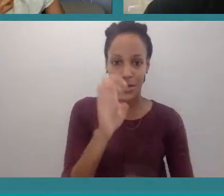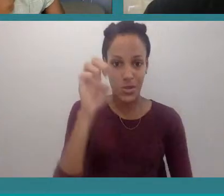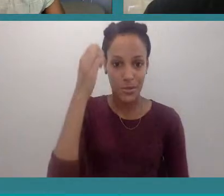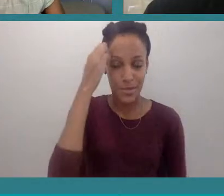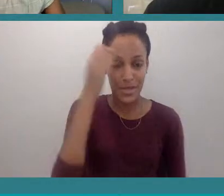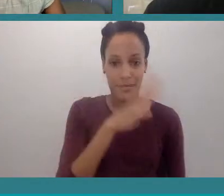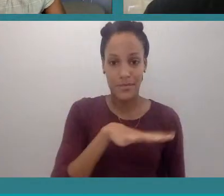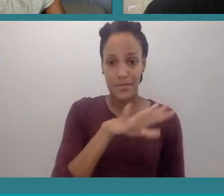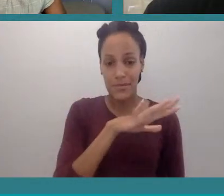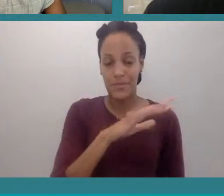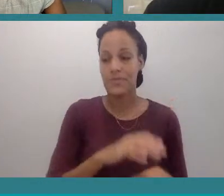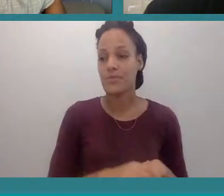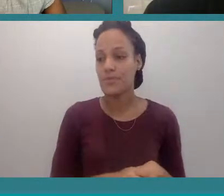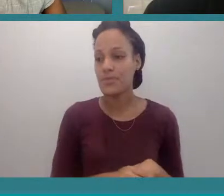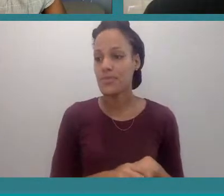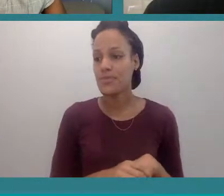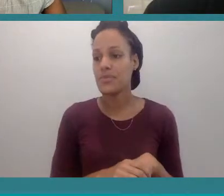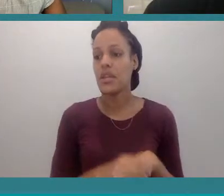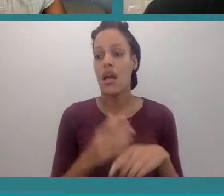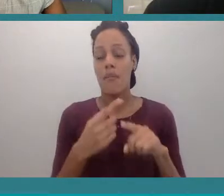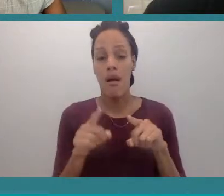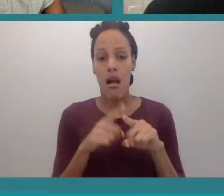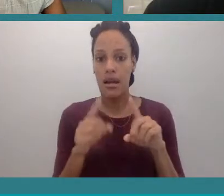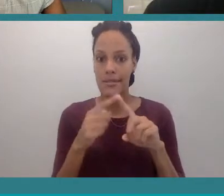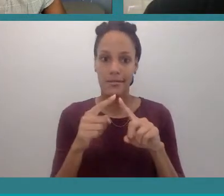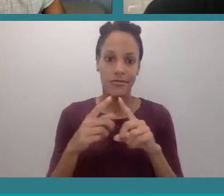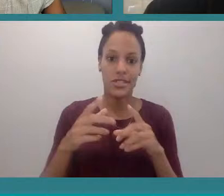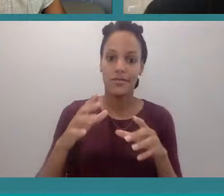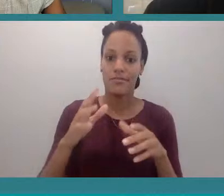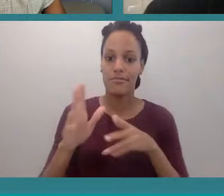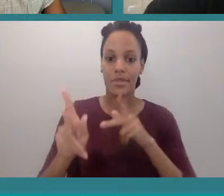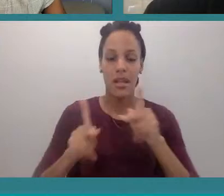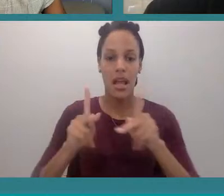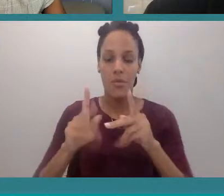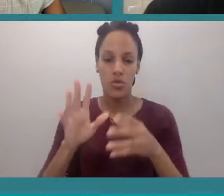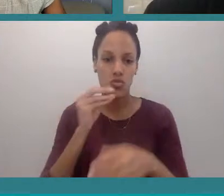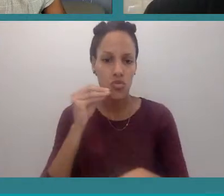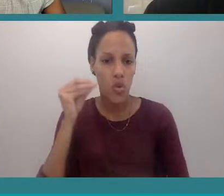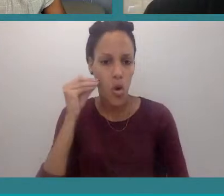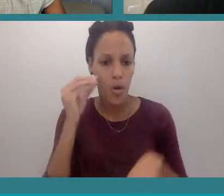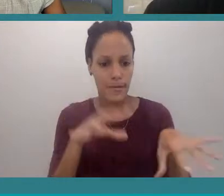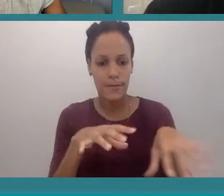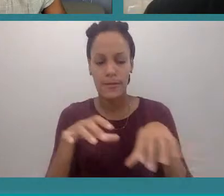decimated. absorbed by larger villages or tribes. and/or forced by the US federal government